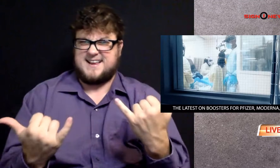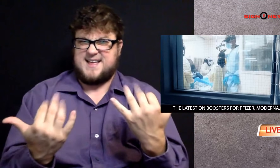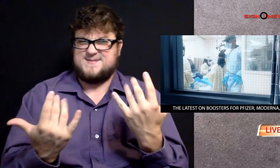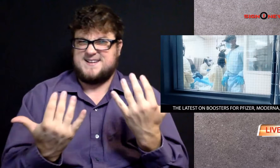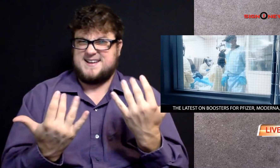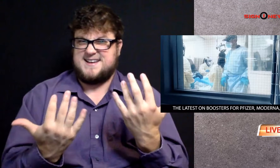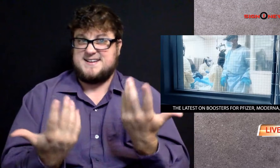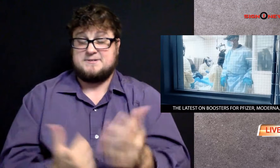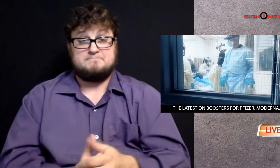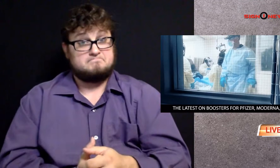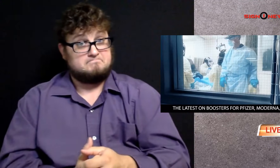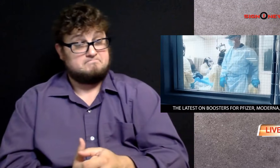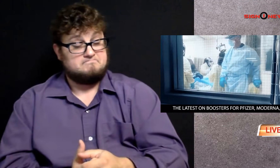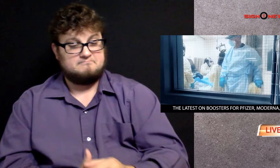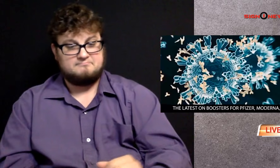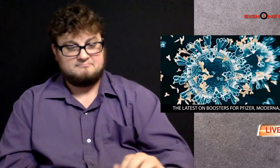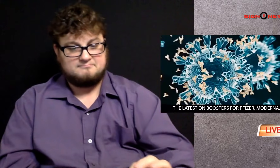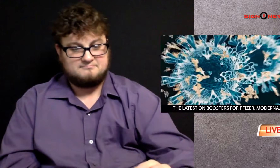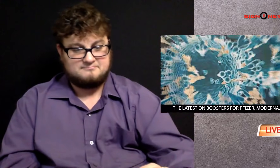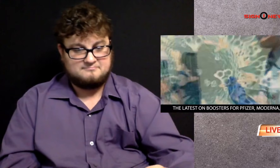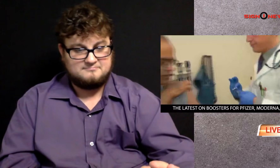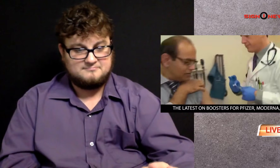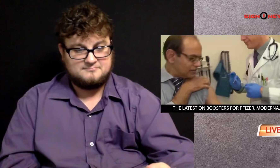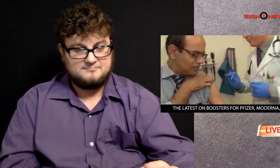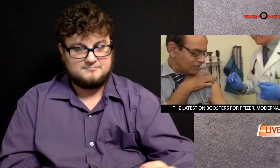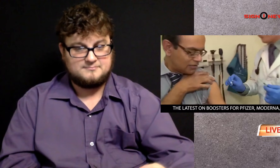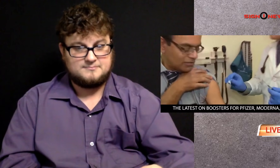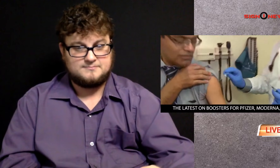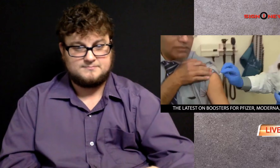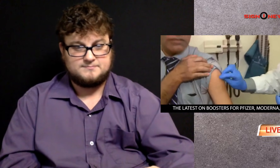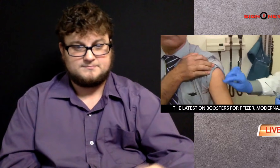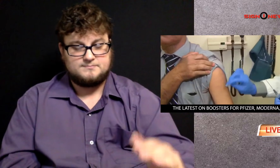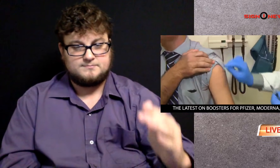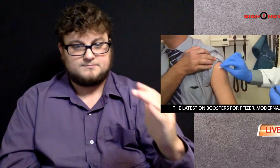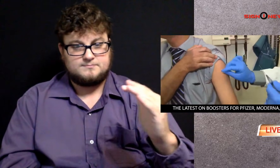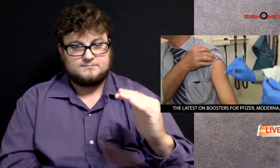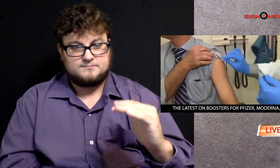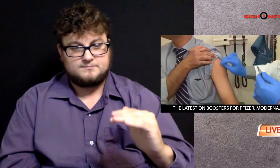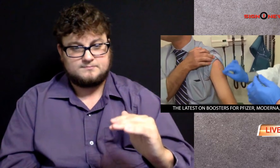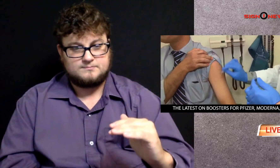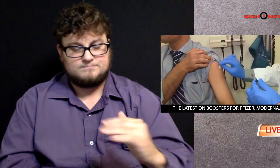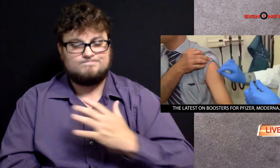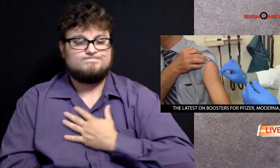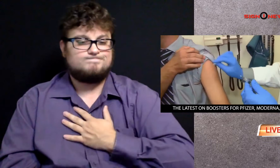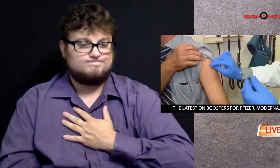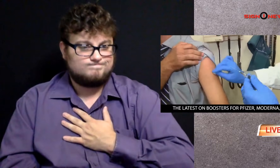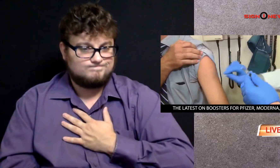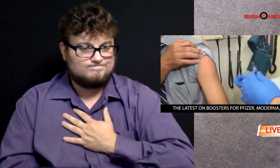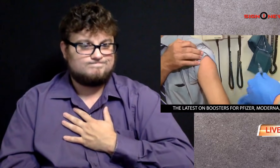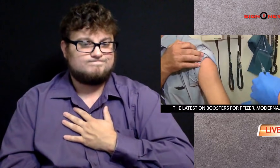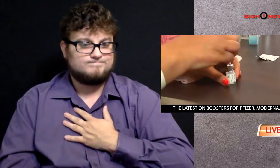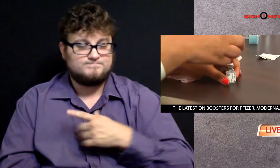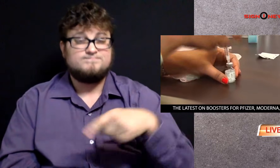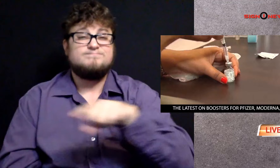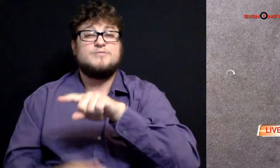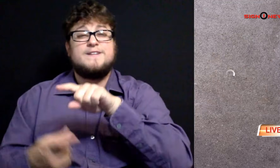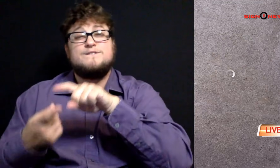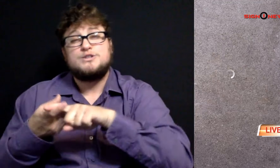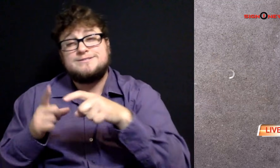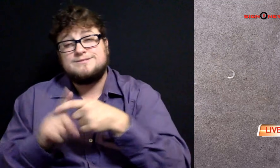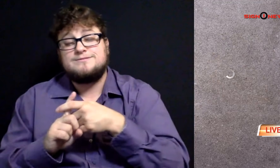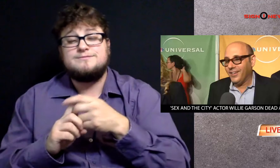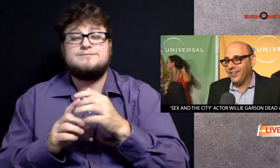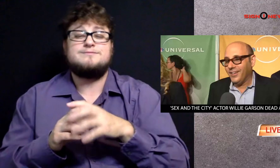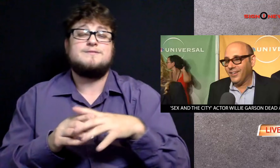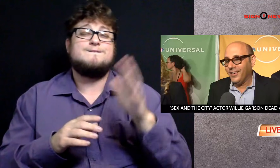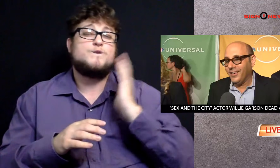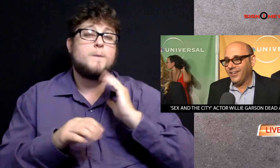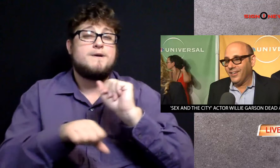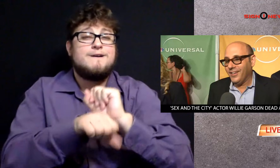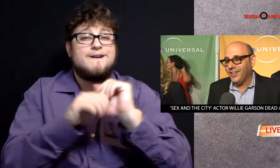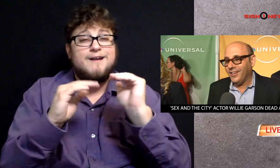but for now nothing can move forward until the fda does